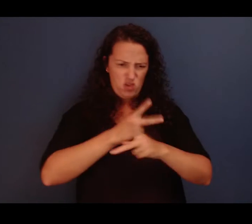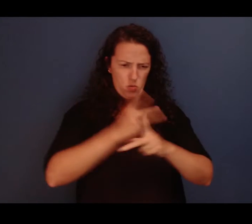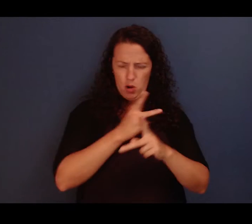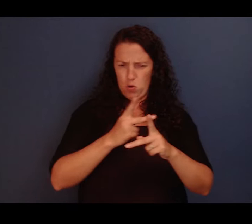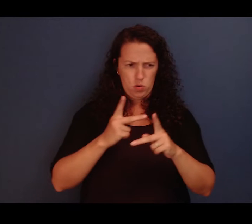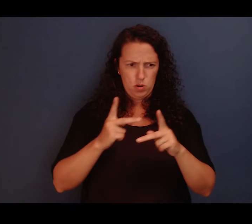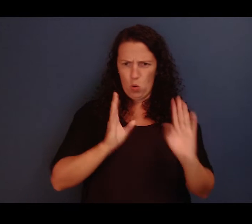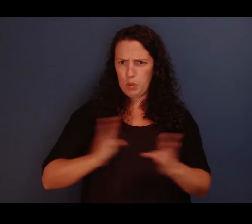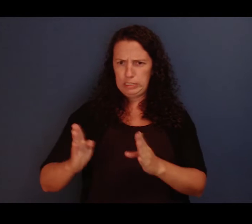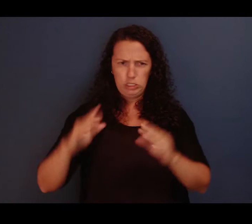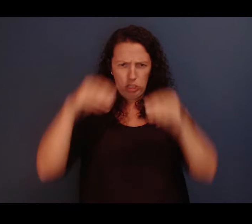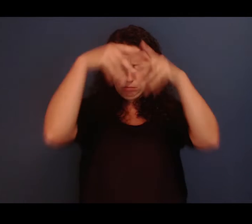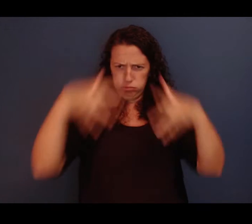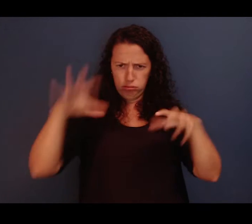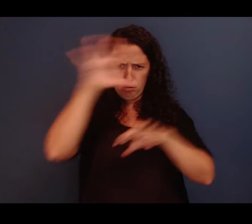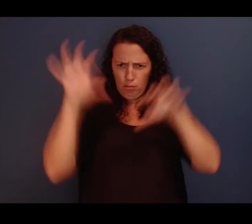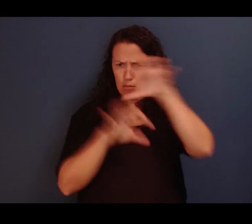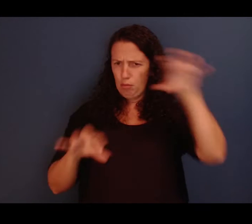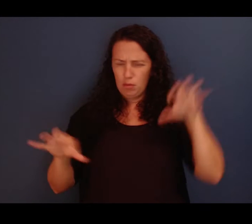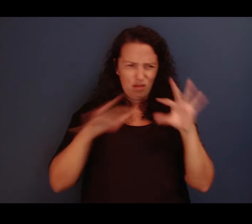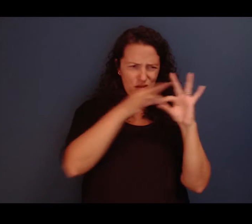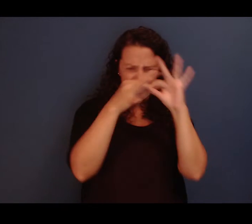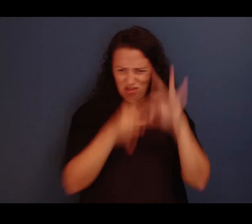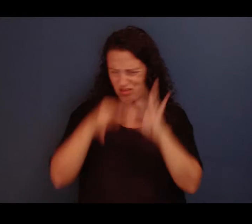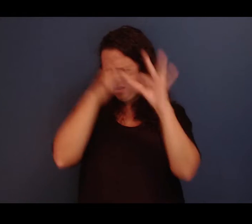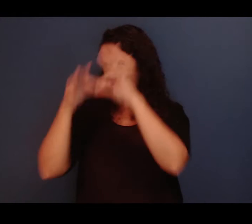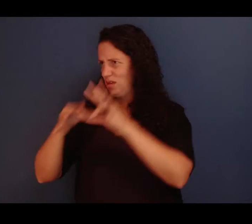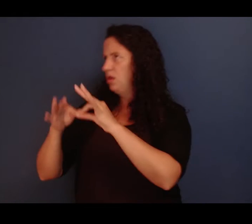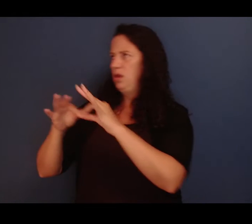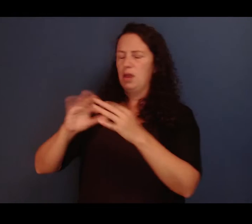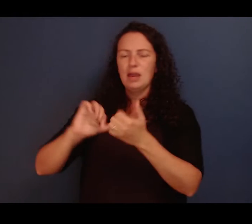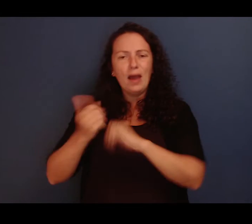organized and how we work together, and how we work better, in order fulfill our mission for equitable